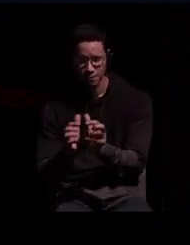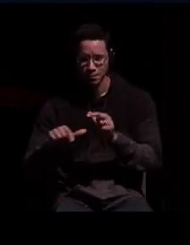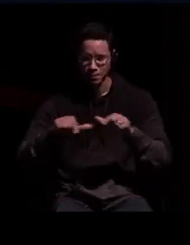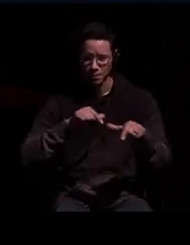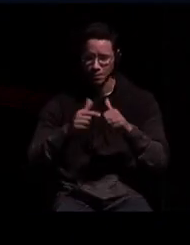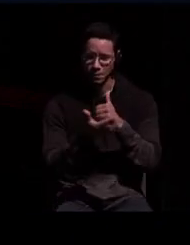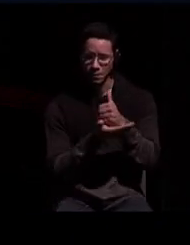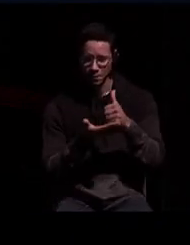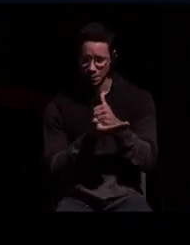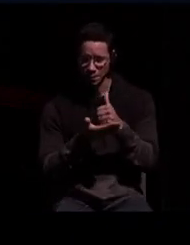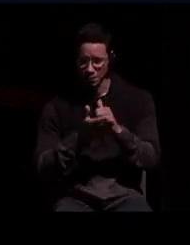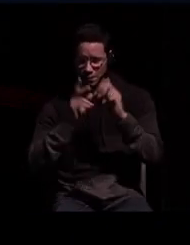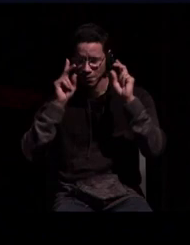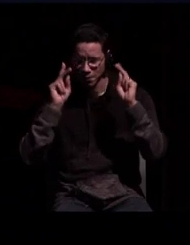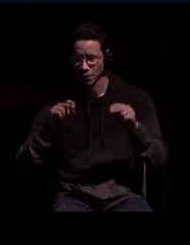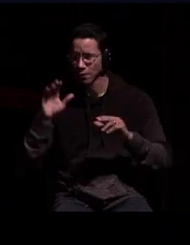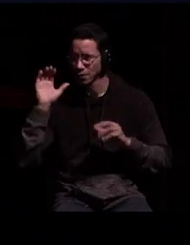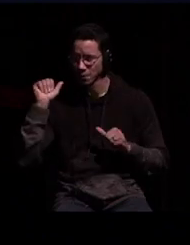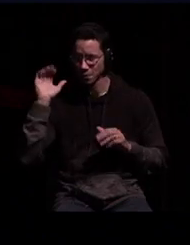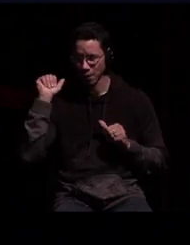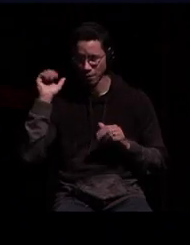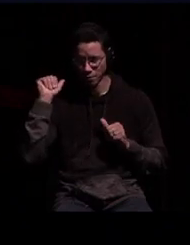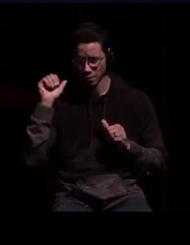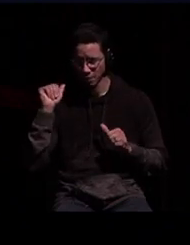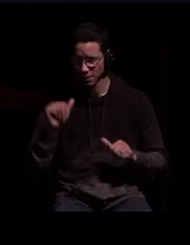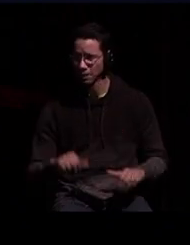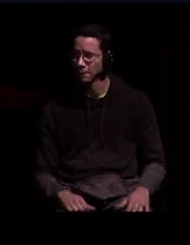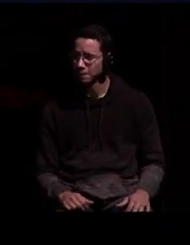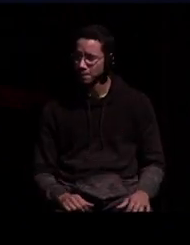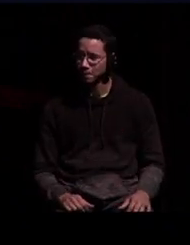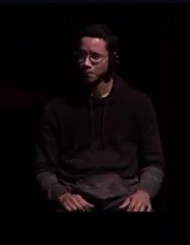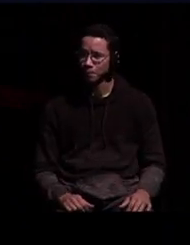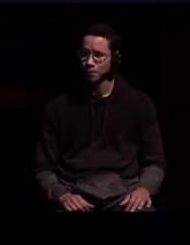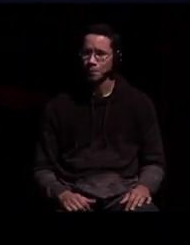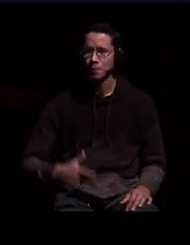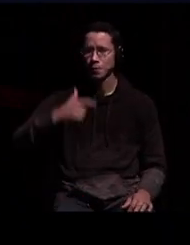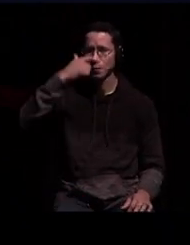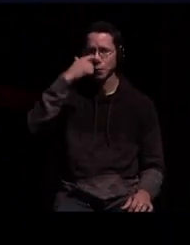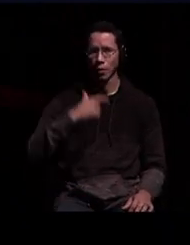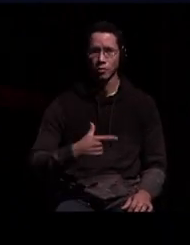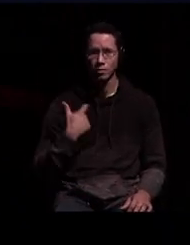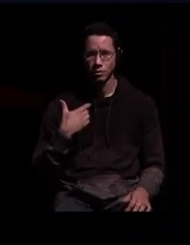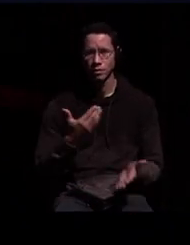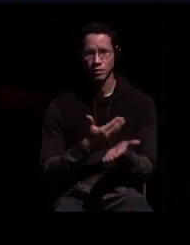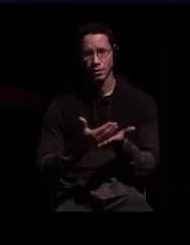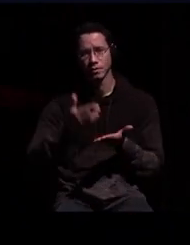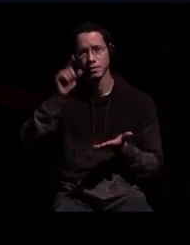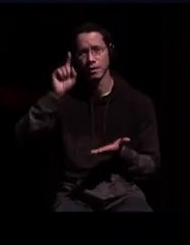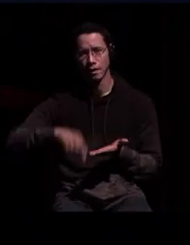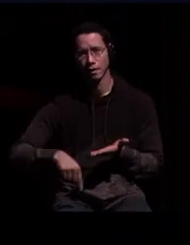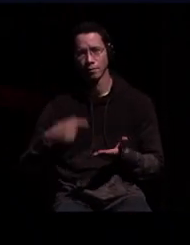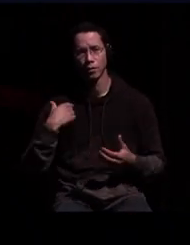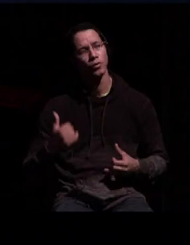and that was outside my initial hypothesis was how proud they were of their profession,